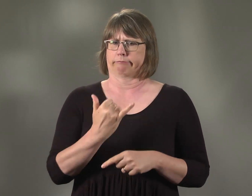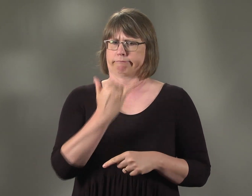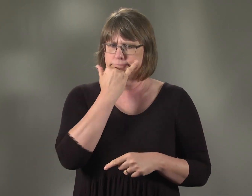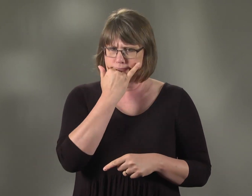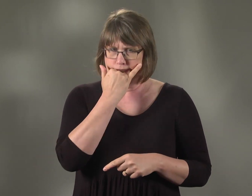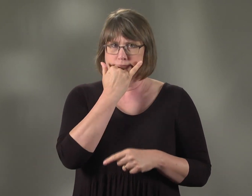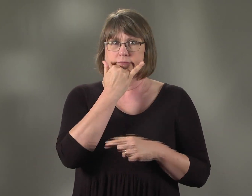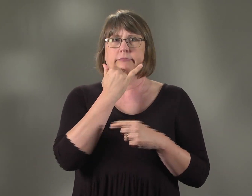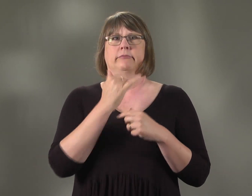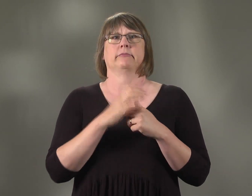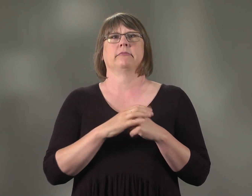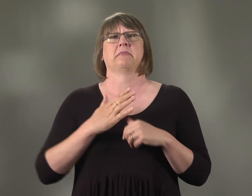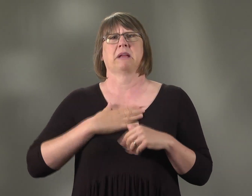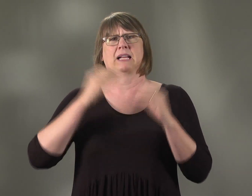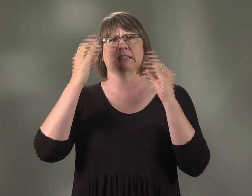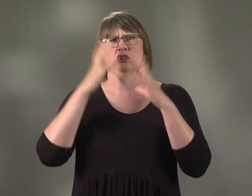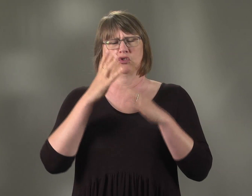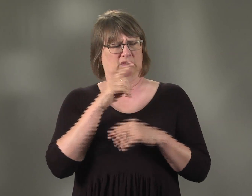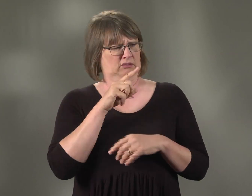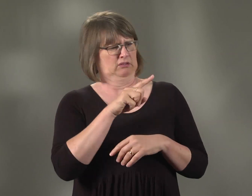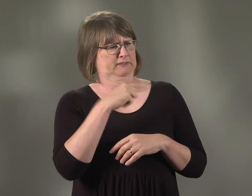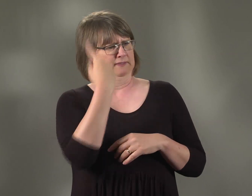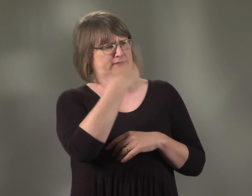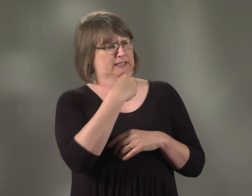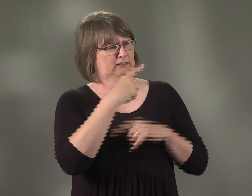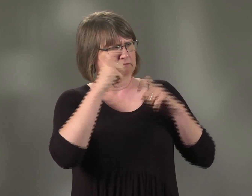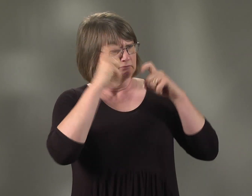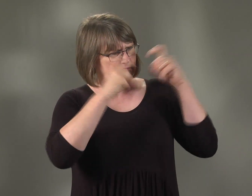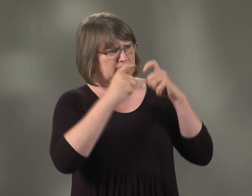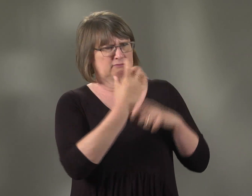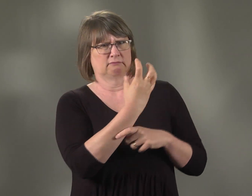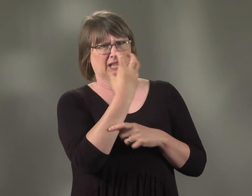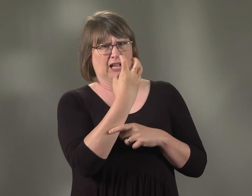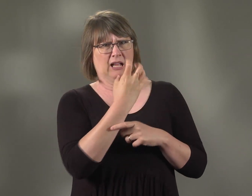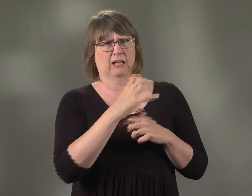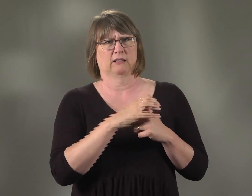I did something incorrectly and my teacher made a mad face